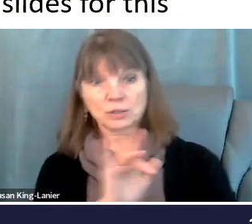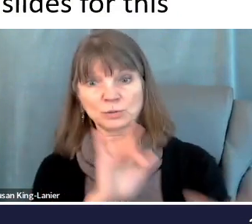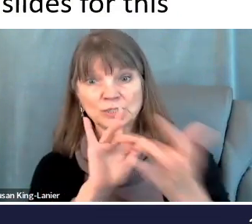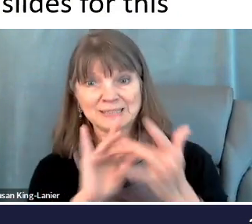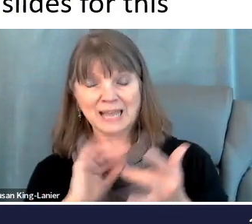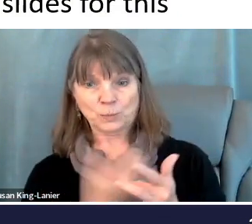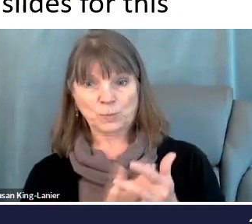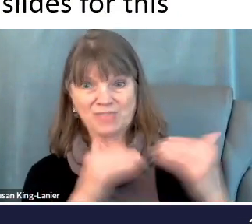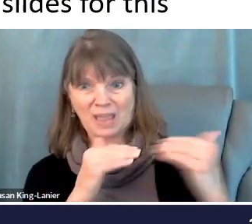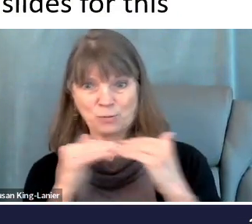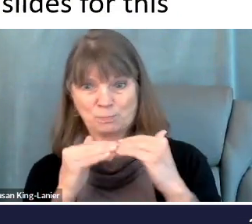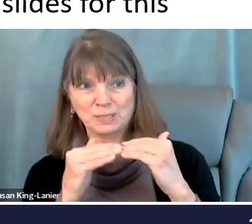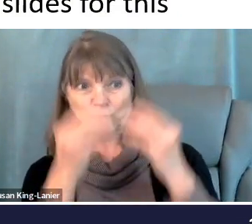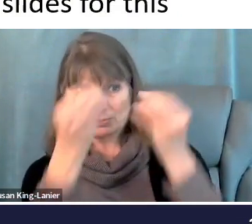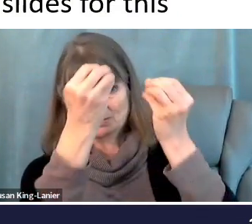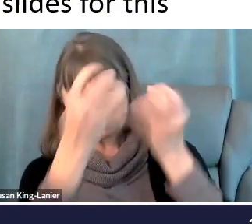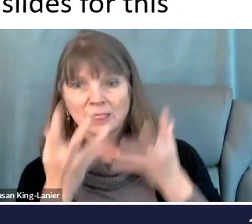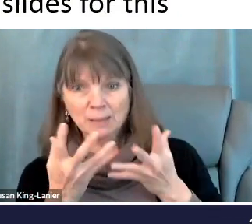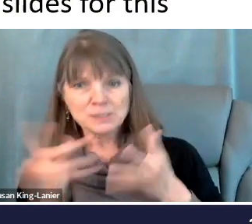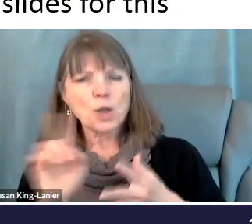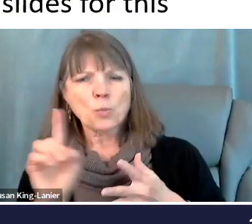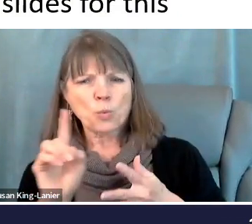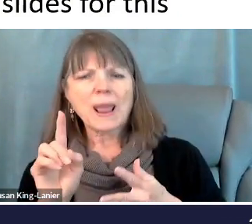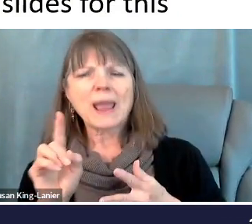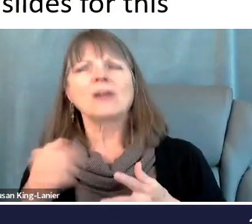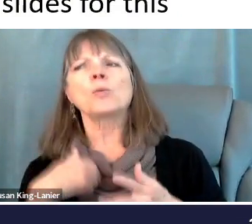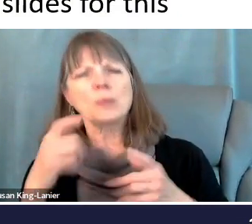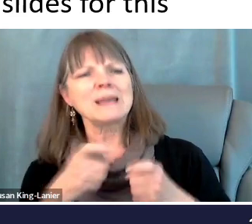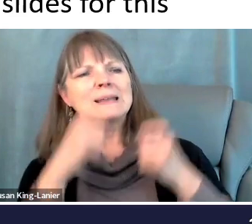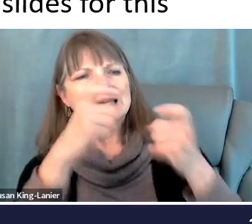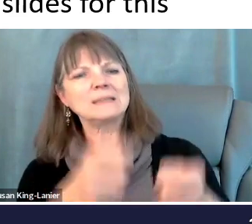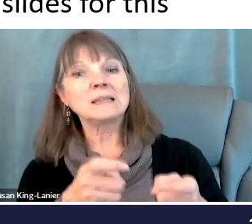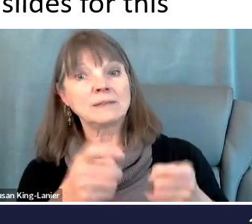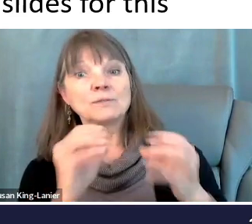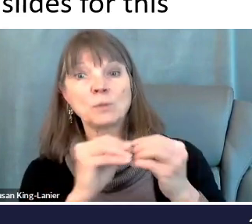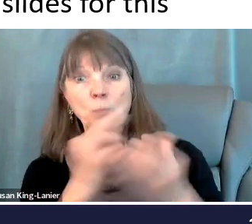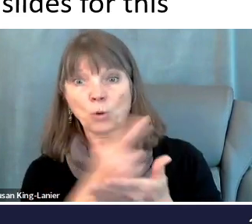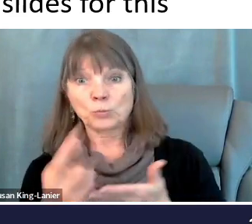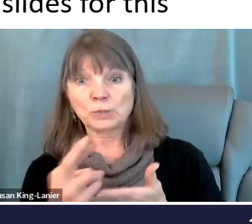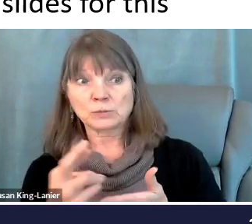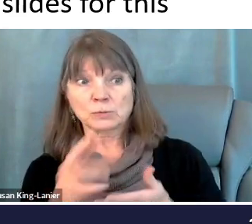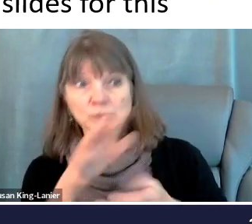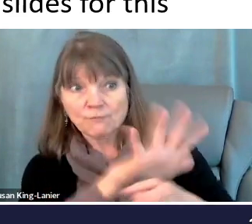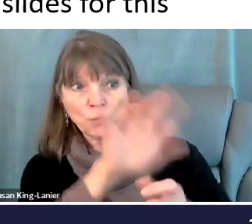they can reach out to our peers and let them know where they're located. And our peers will help to find those resources for them.